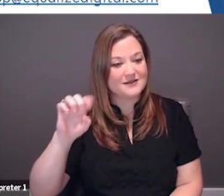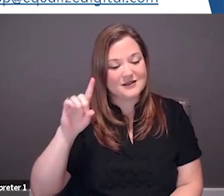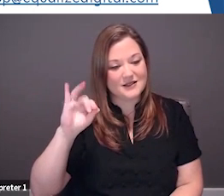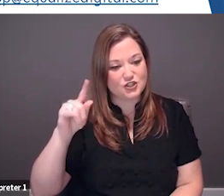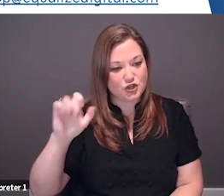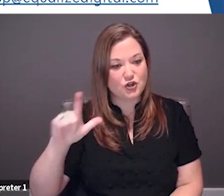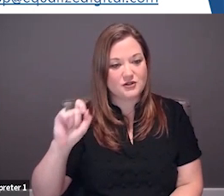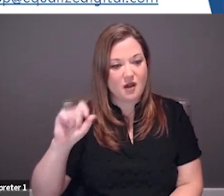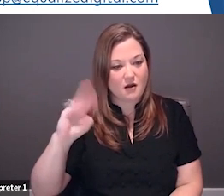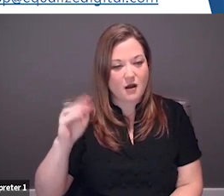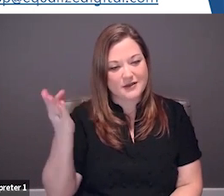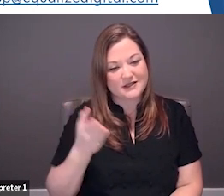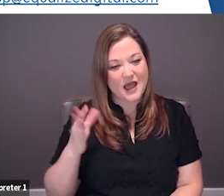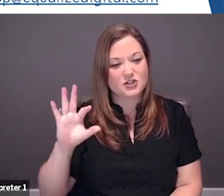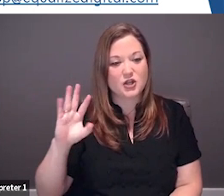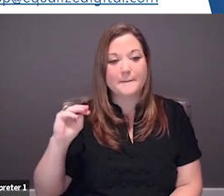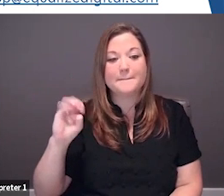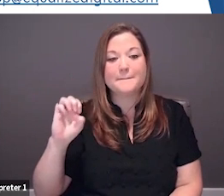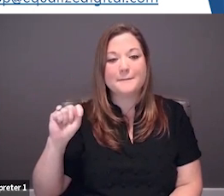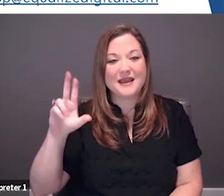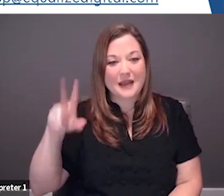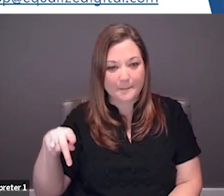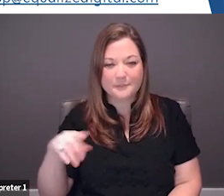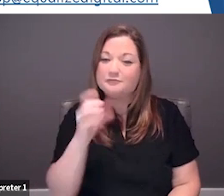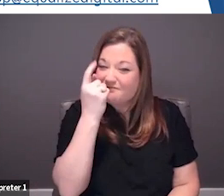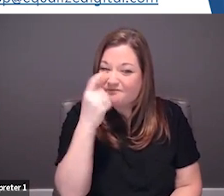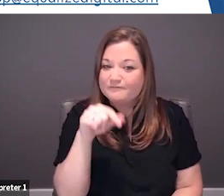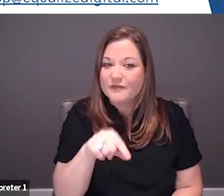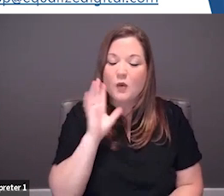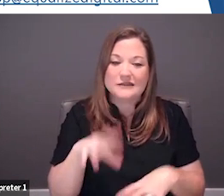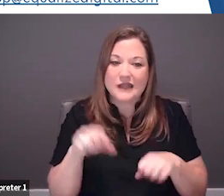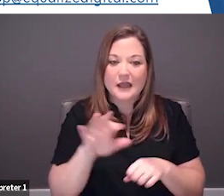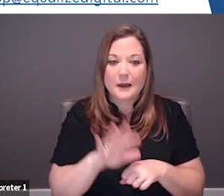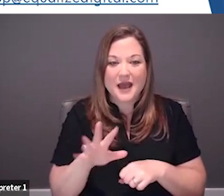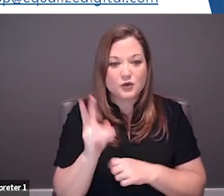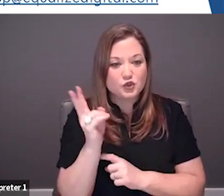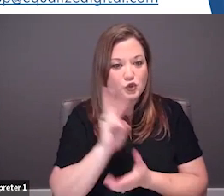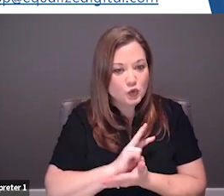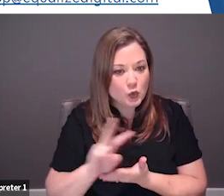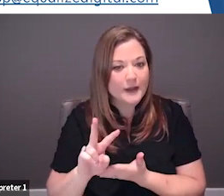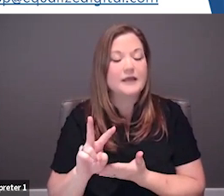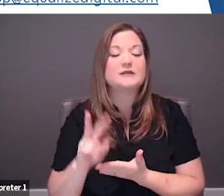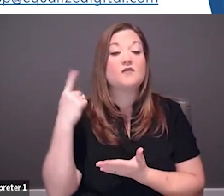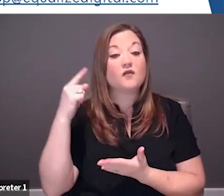It takes us about two weeks to edit the video and get corrected captions and a full transcript available.